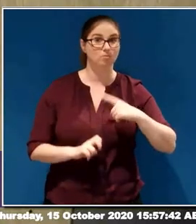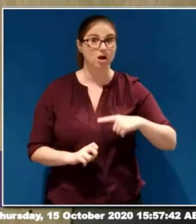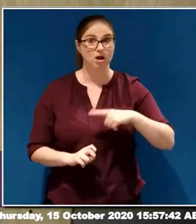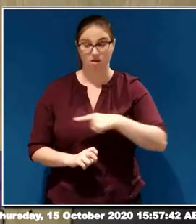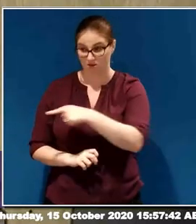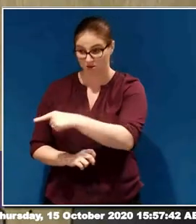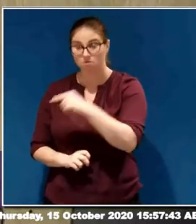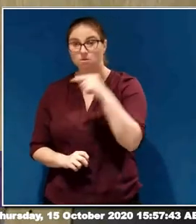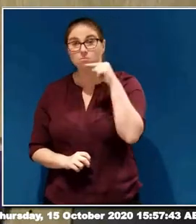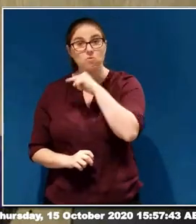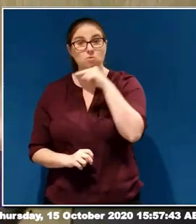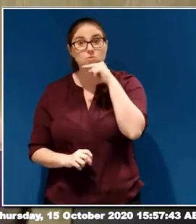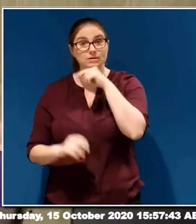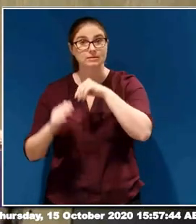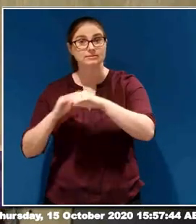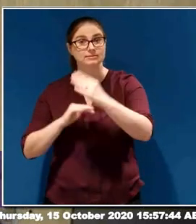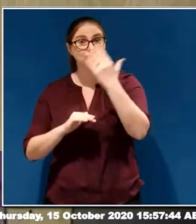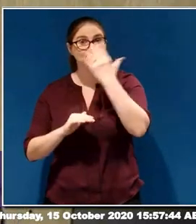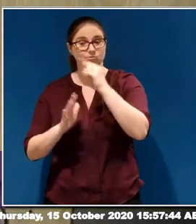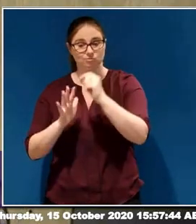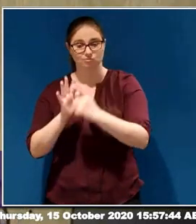a retrospective longitudinal approach.